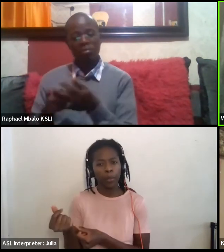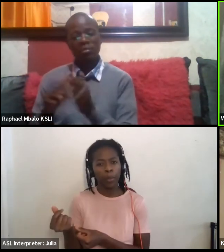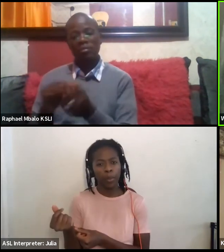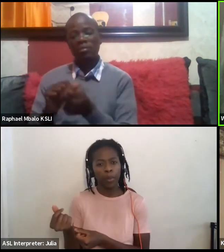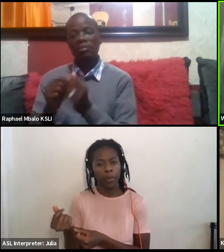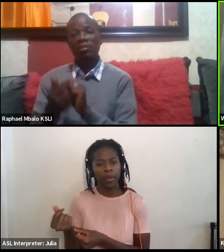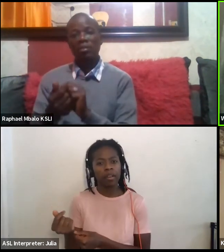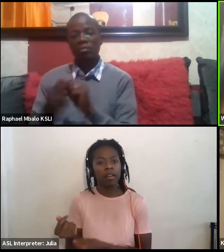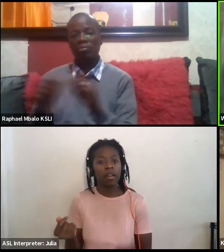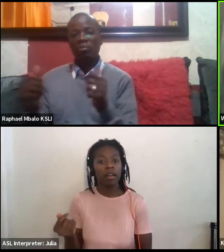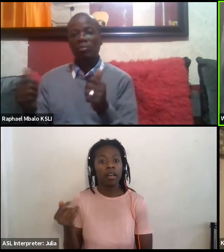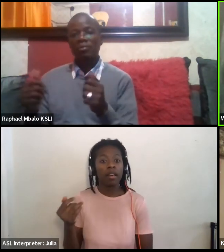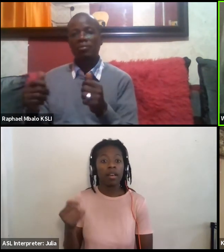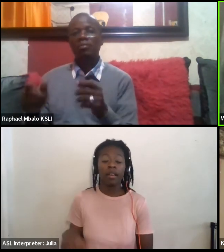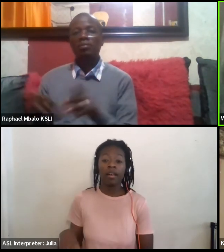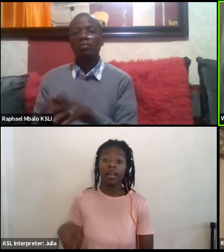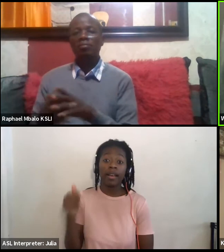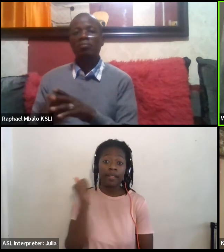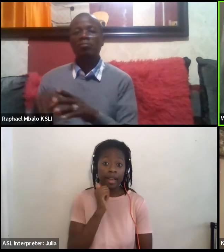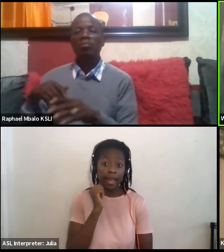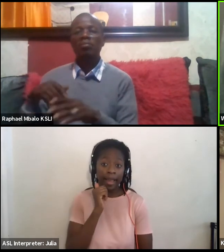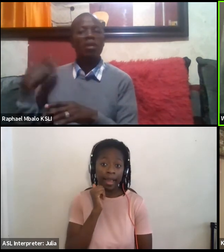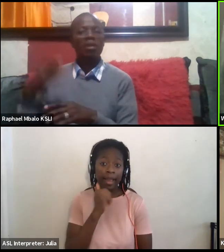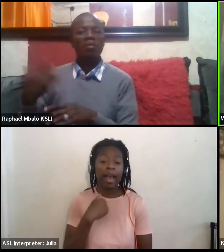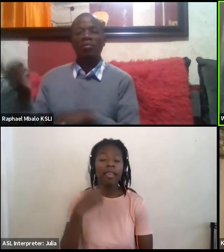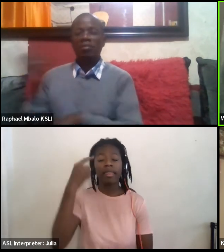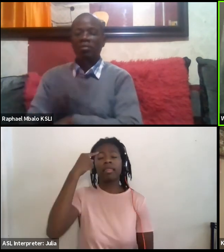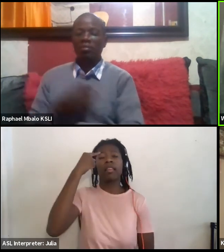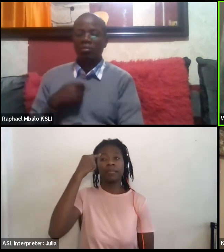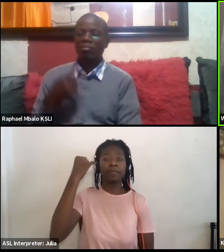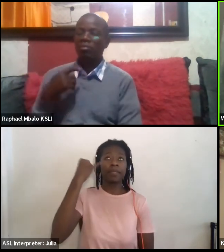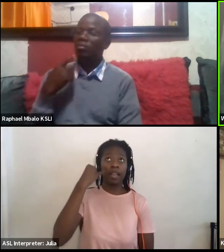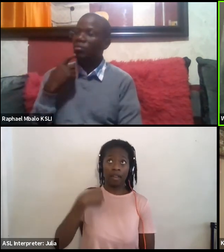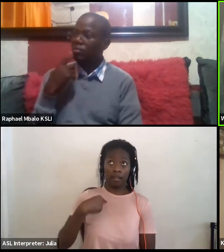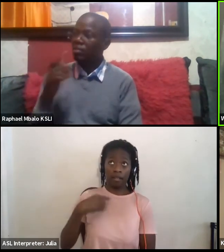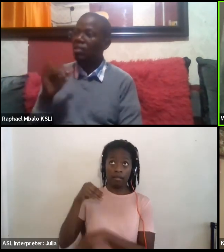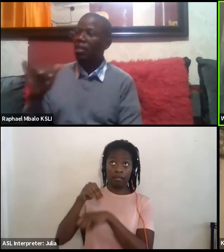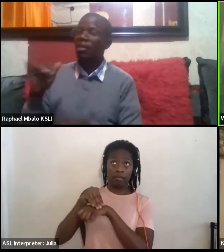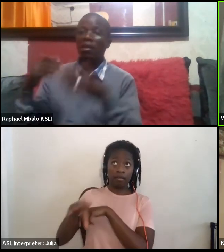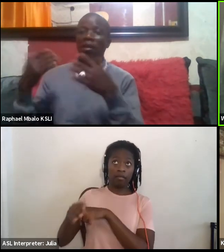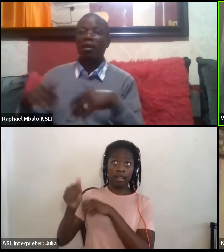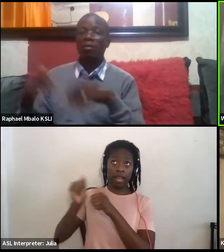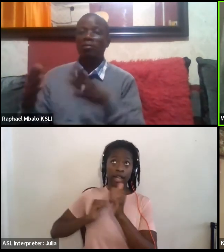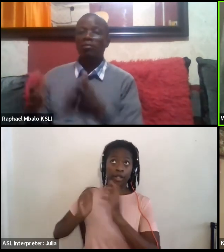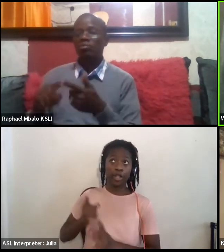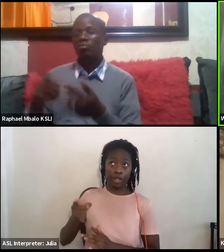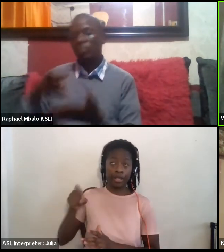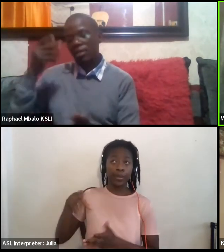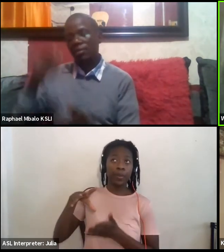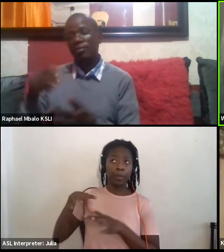if I'm going to tell that actor to learn a new language because it sharpens,